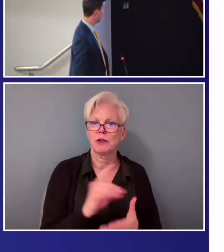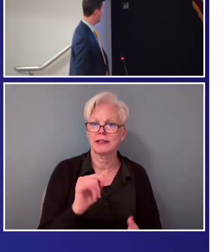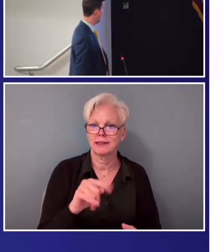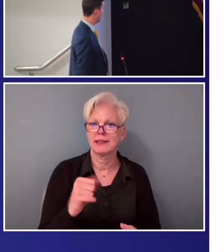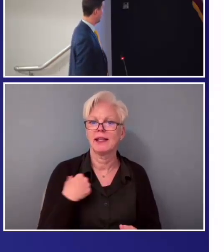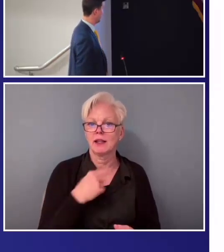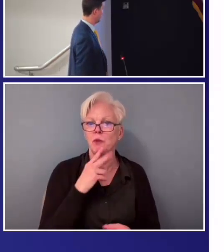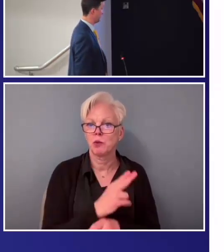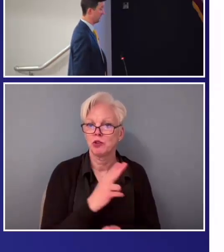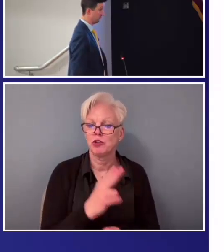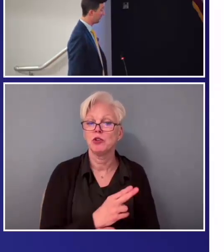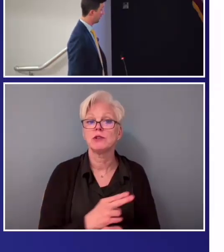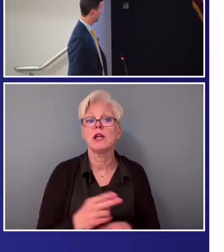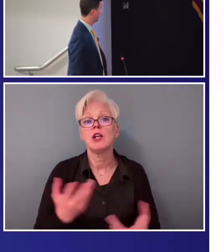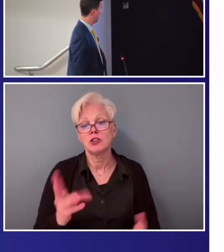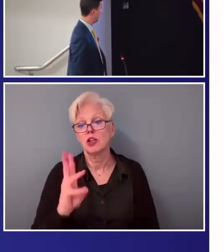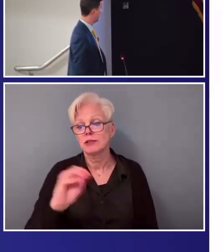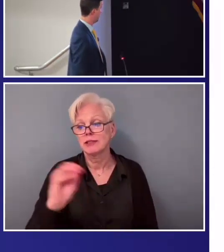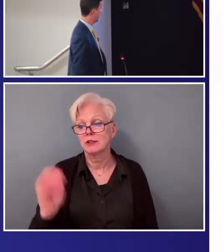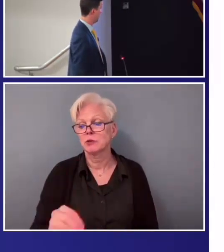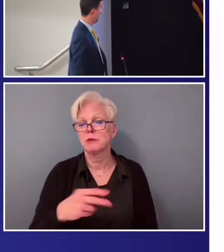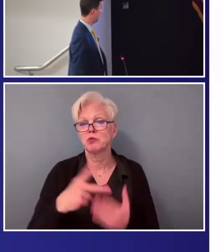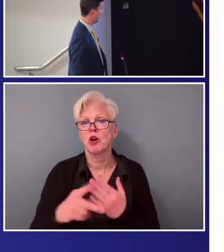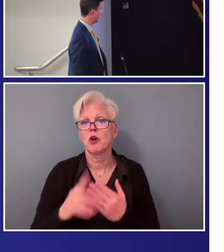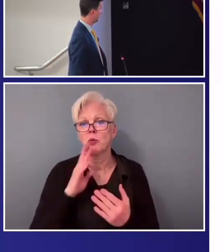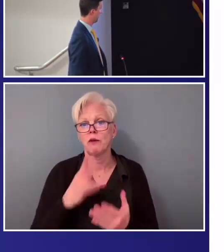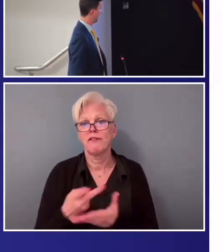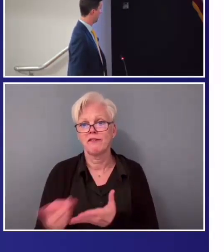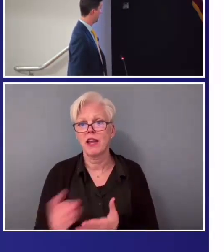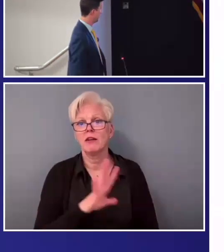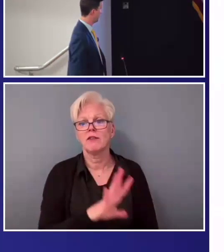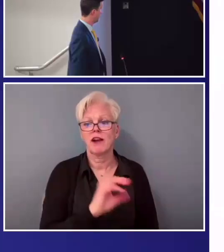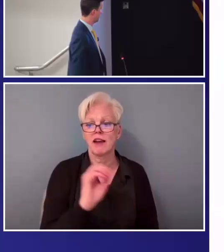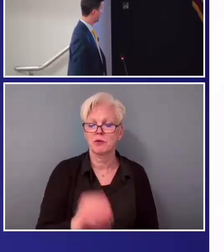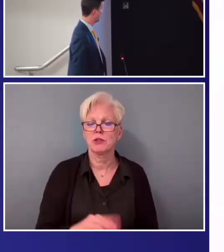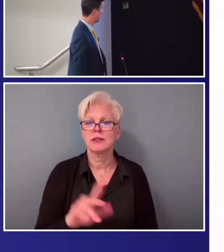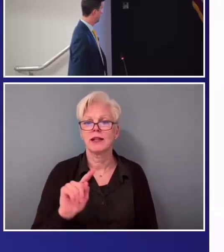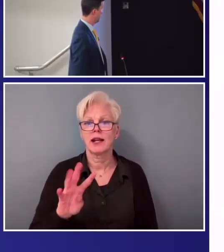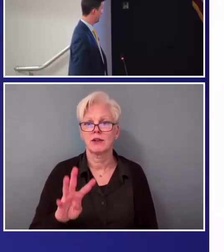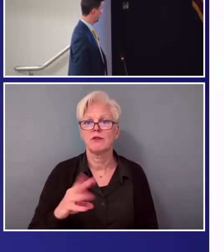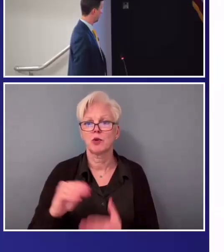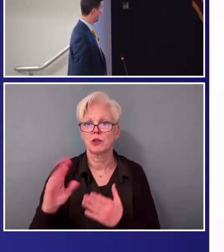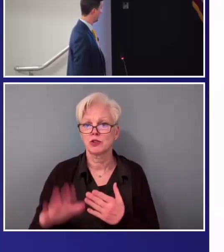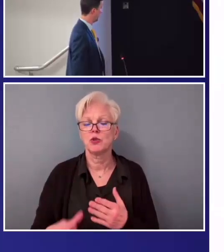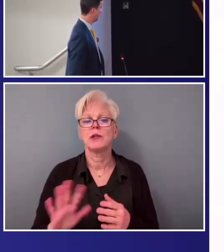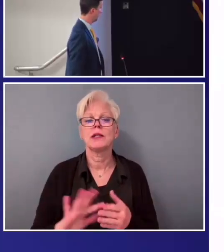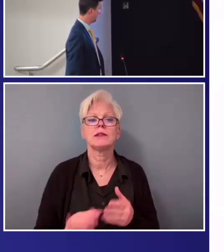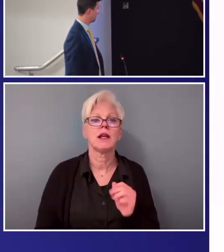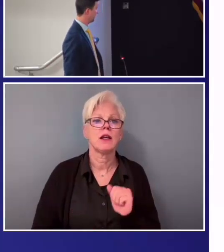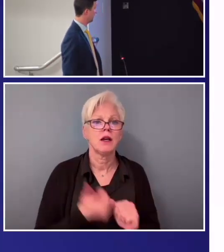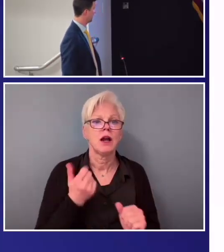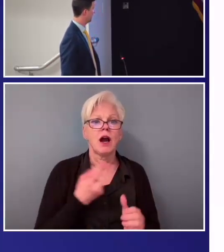That said, about 6% of programs will fail. They enroll about 5% of Title IV students, a majority of failing students,